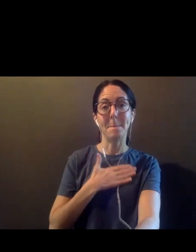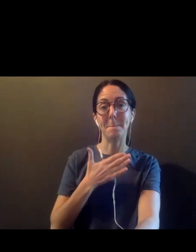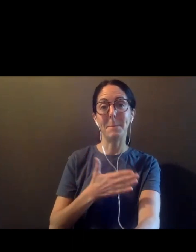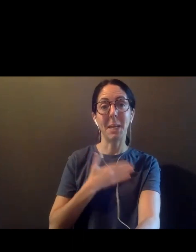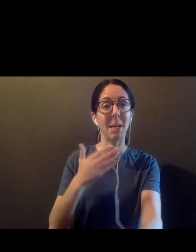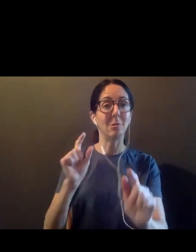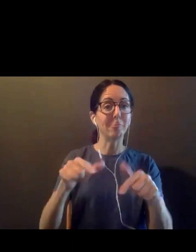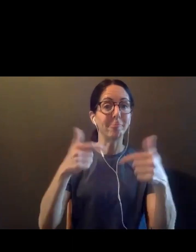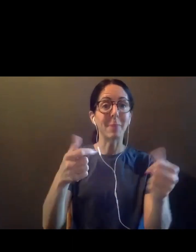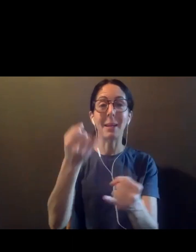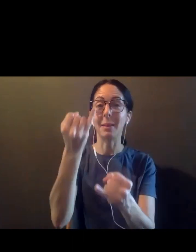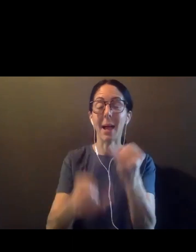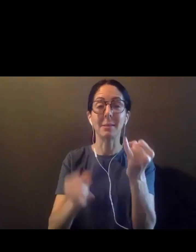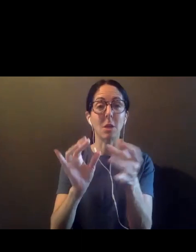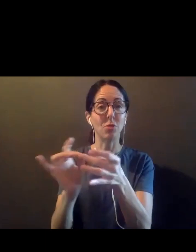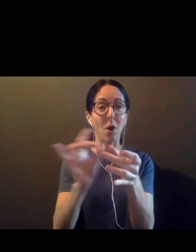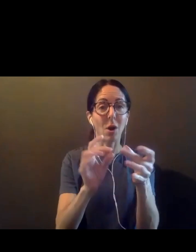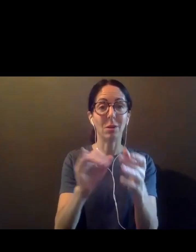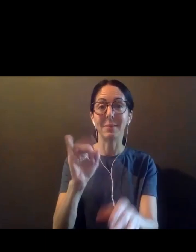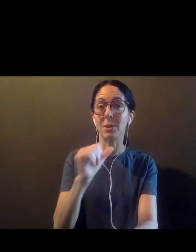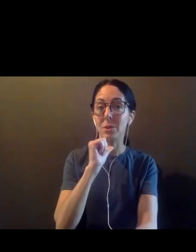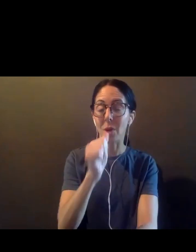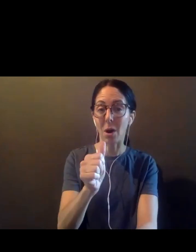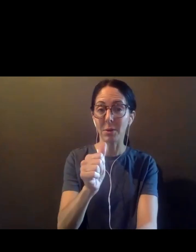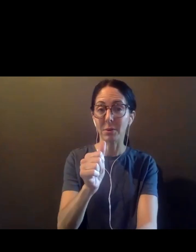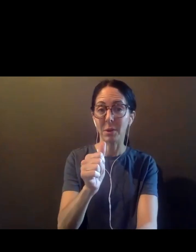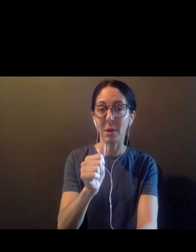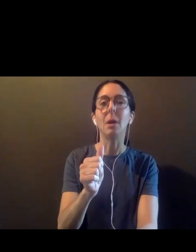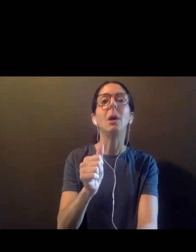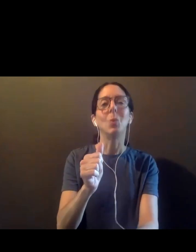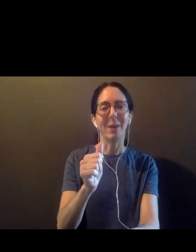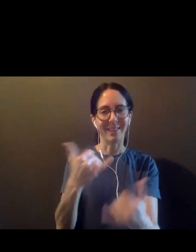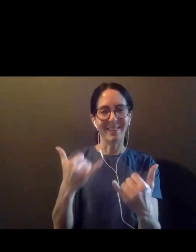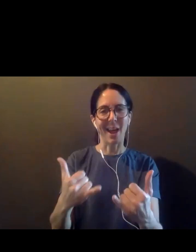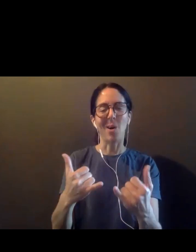Otherwise, we can turn over to our Q&A.